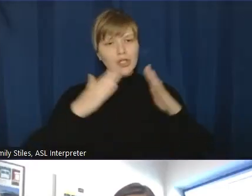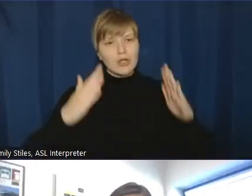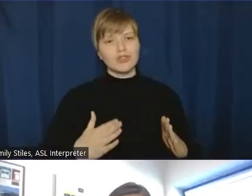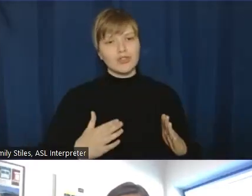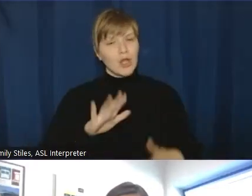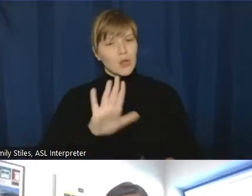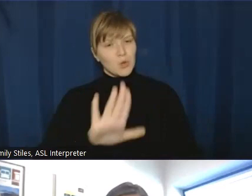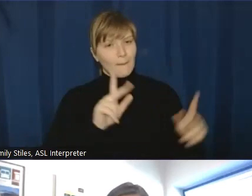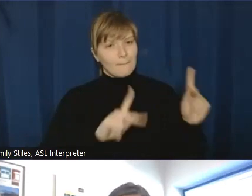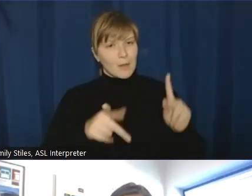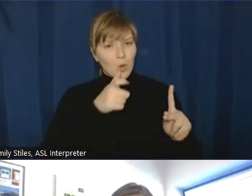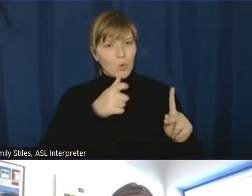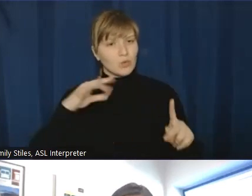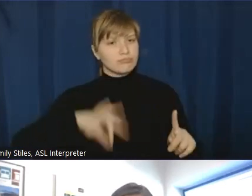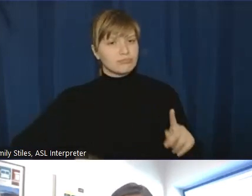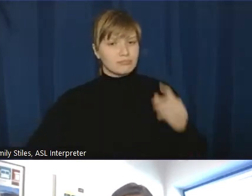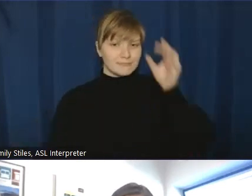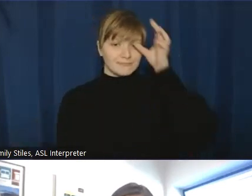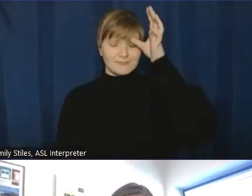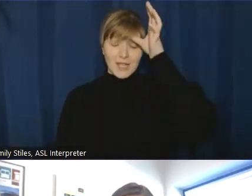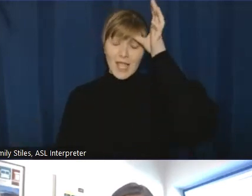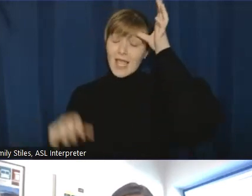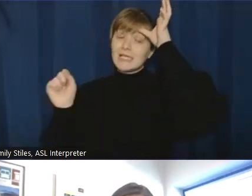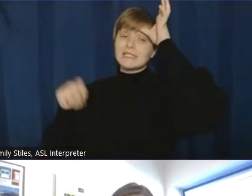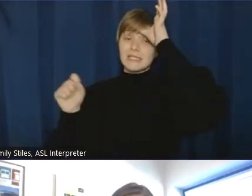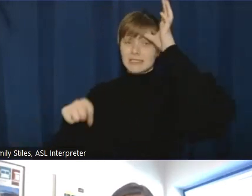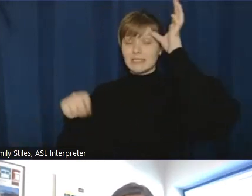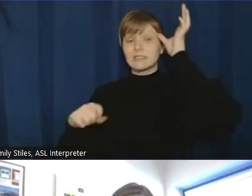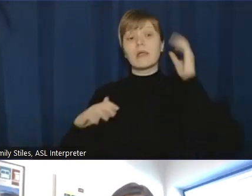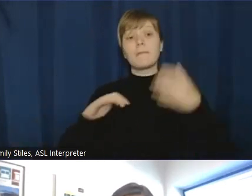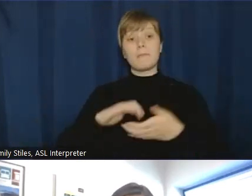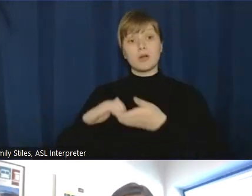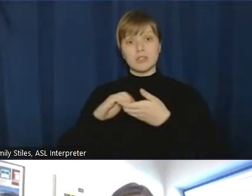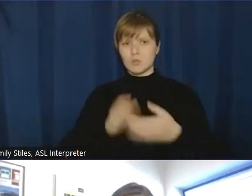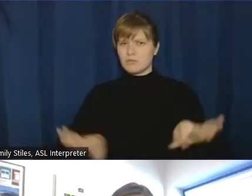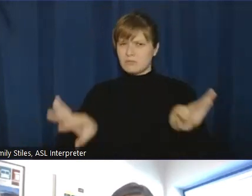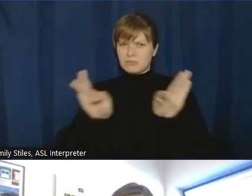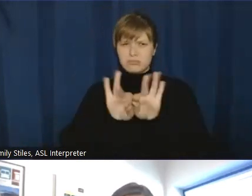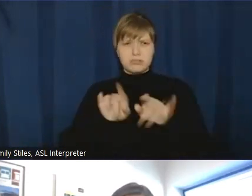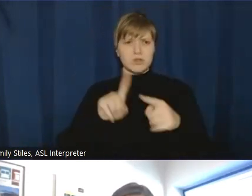This partnership was vital in connecting the client population that we serve to